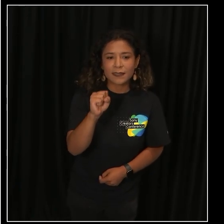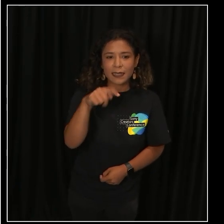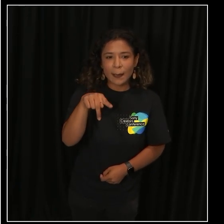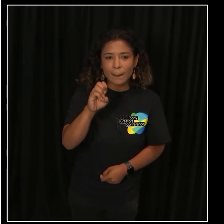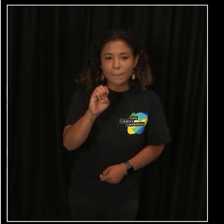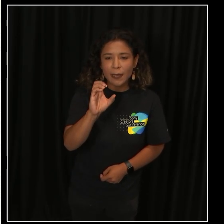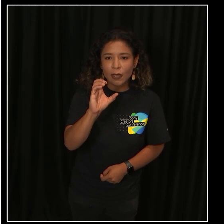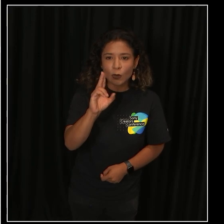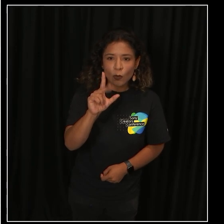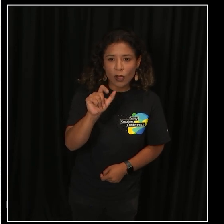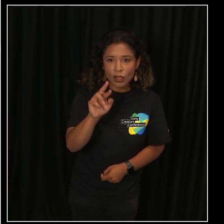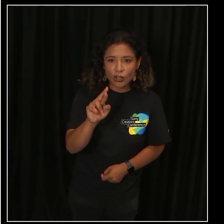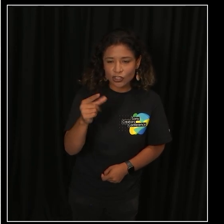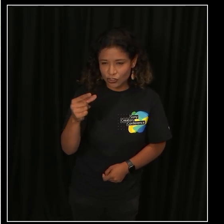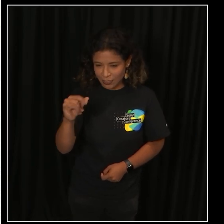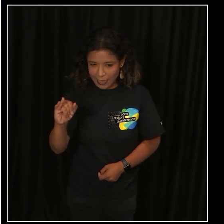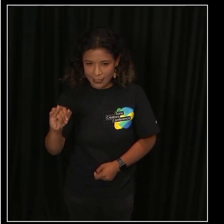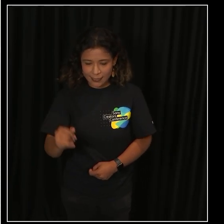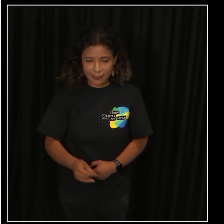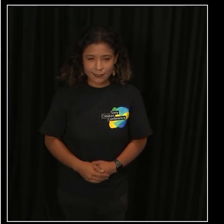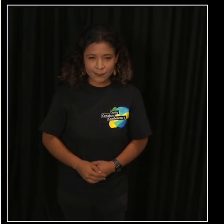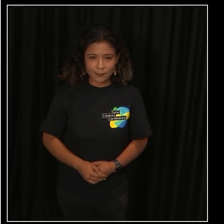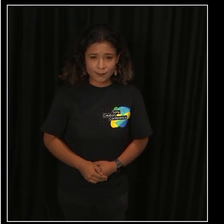Here is a previous rendering result without ray tracing.